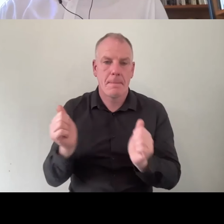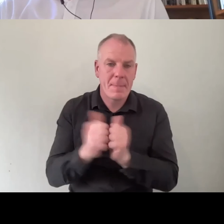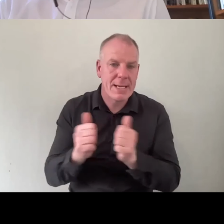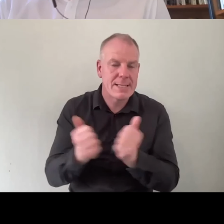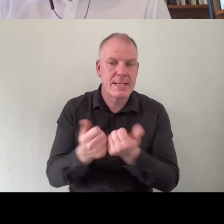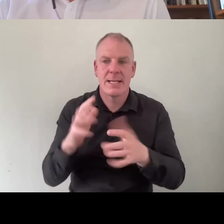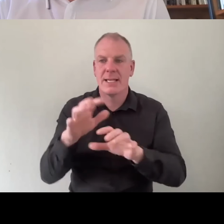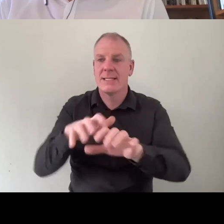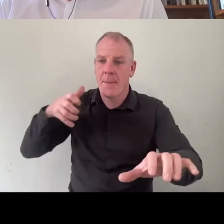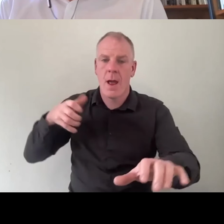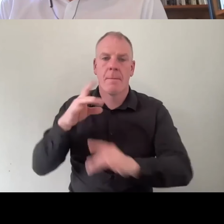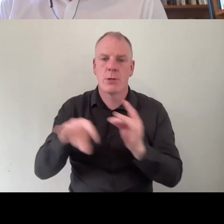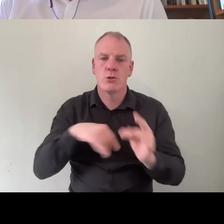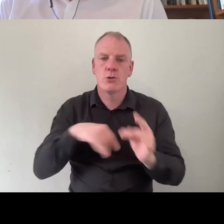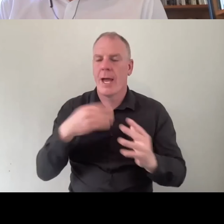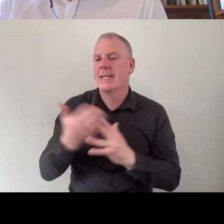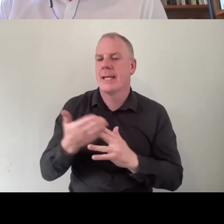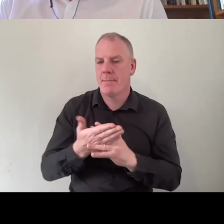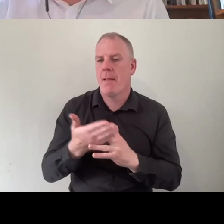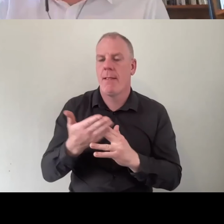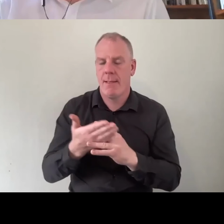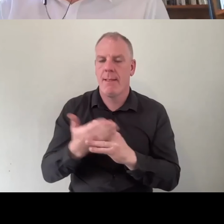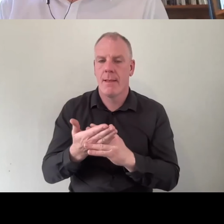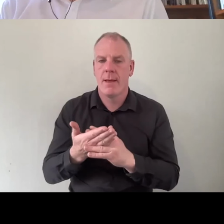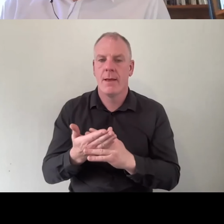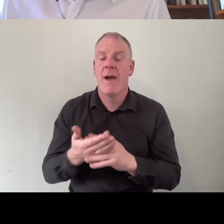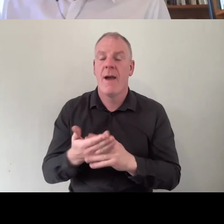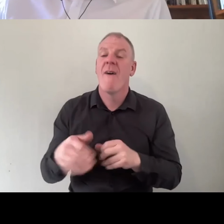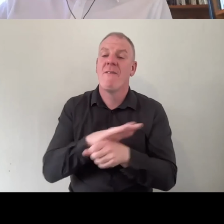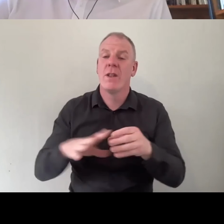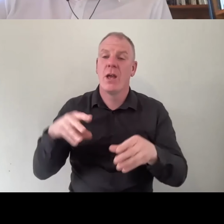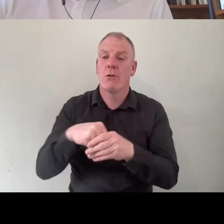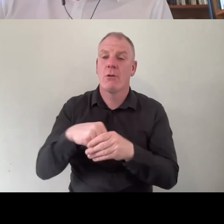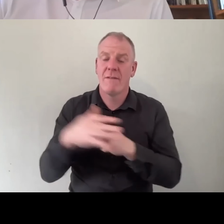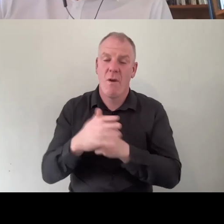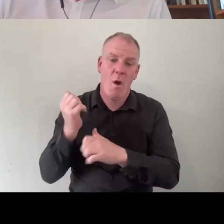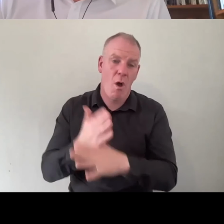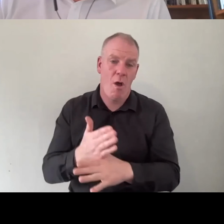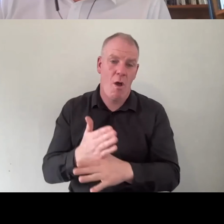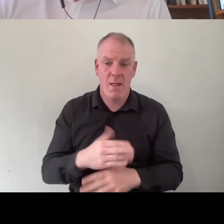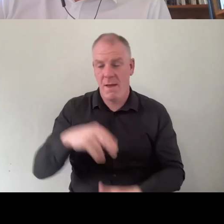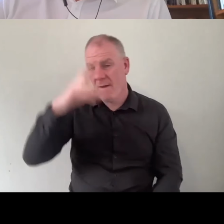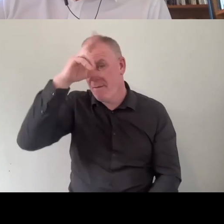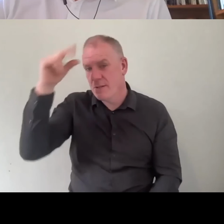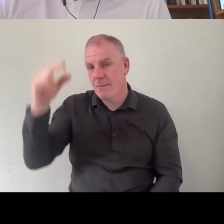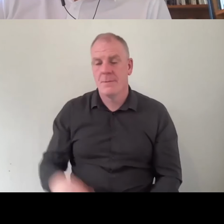are accessible and fully inclusive for all. So, I suppose it's important to think about